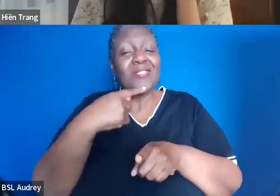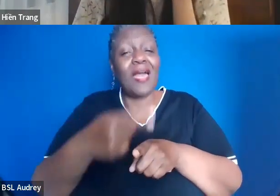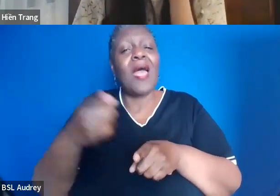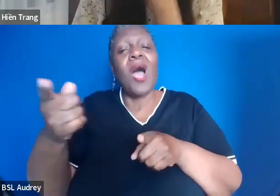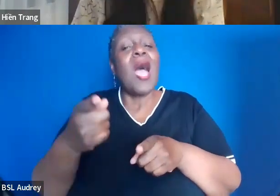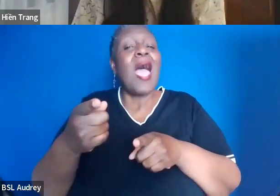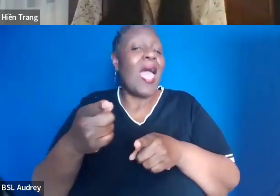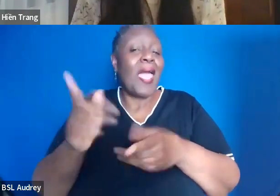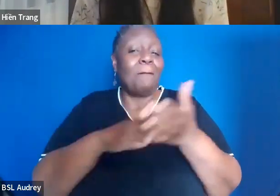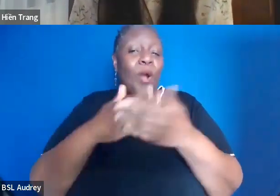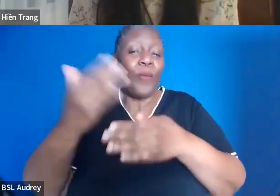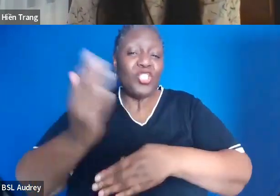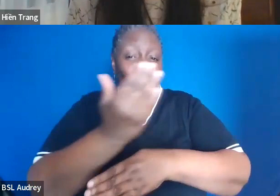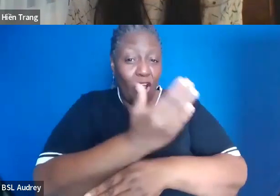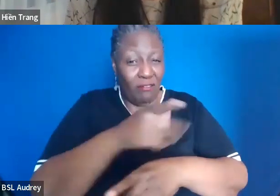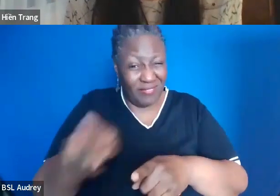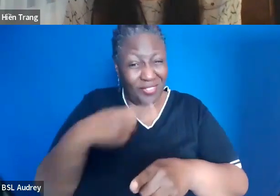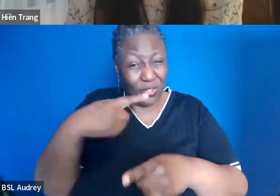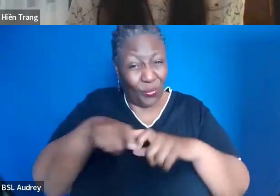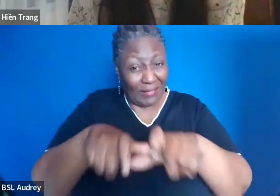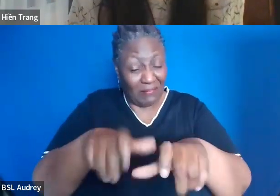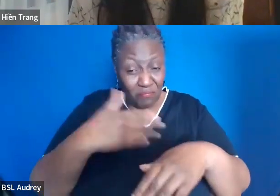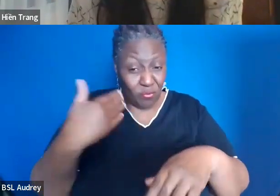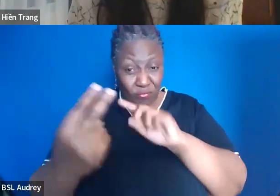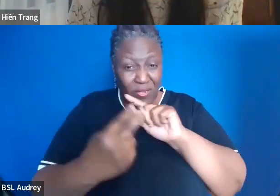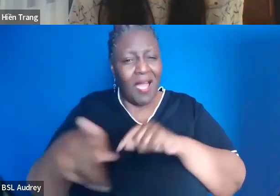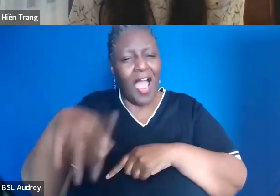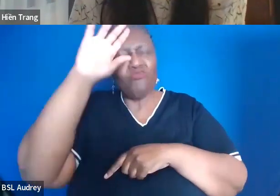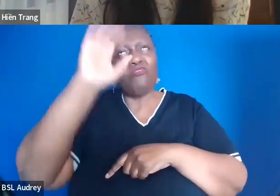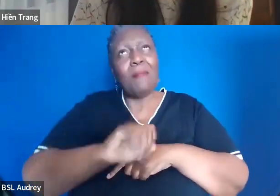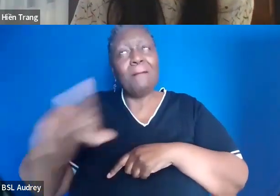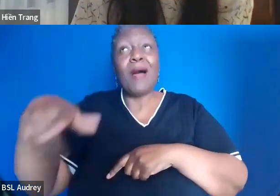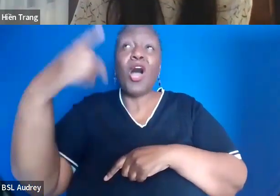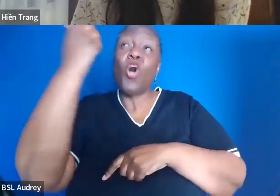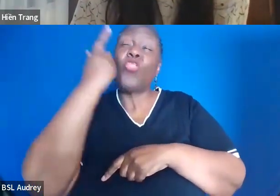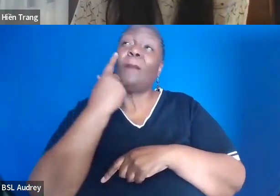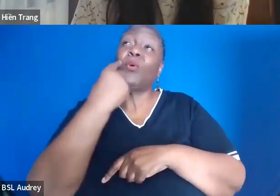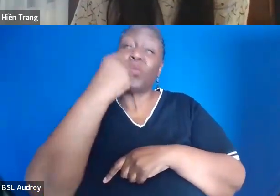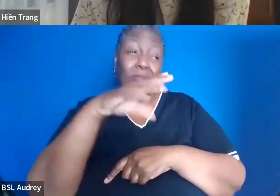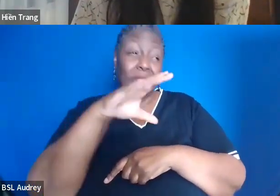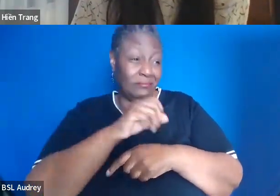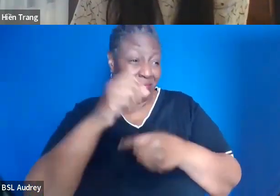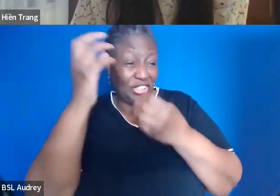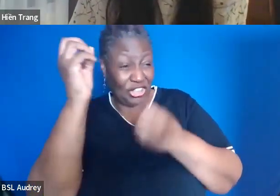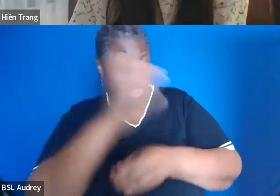no audience and I will remember that image of the moon shining on this old guy reciting Lorca to you